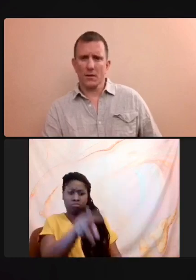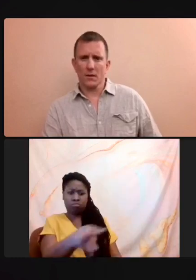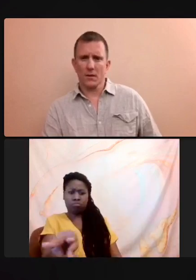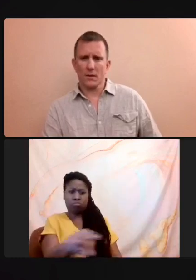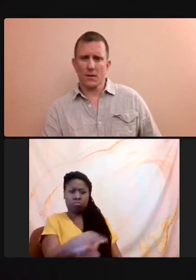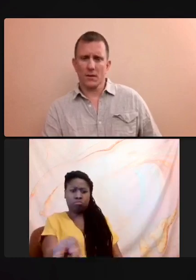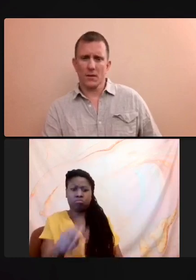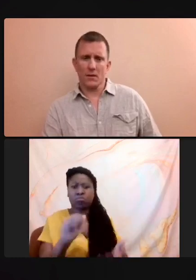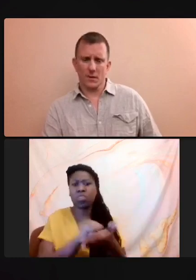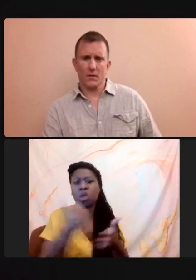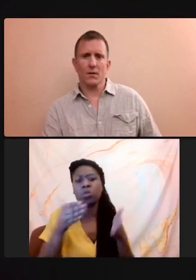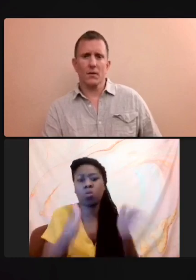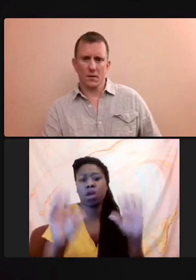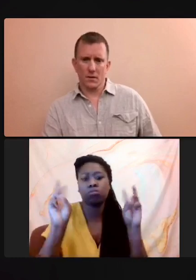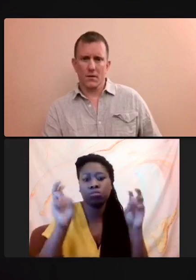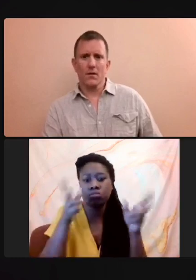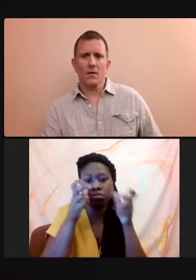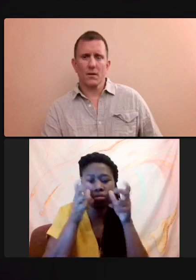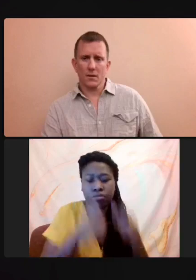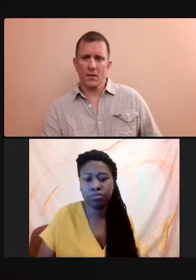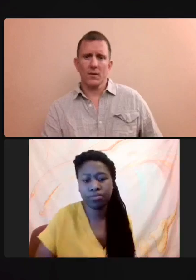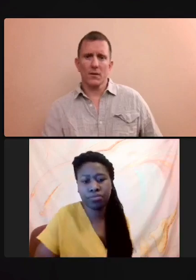Also, if, for instance, YouTube, if we're working from YouTube